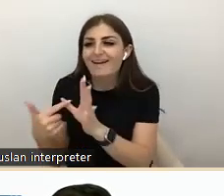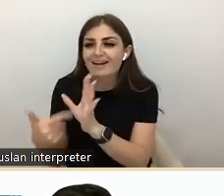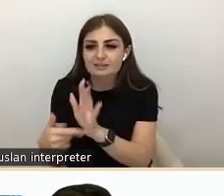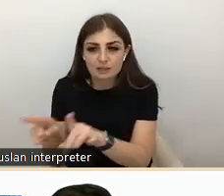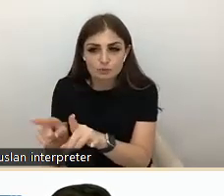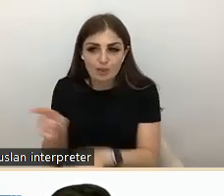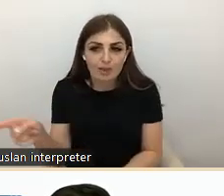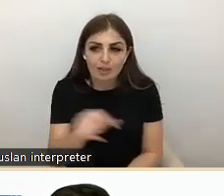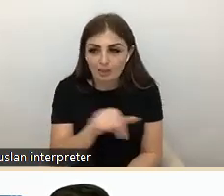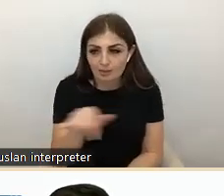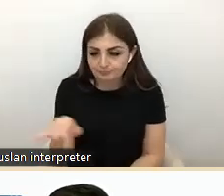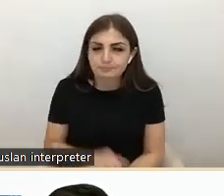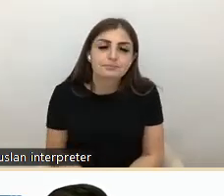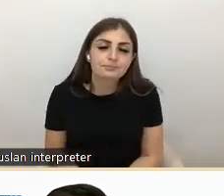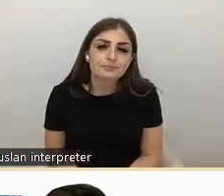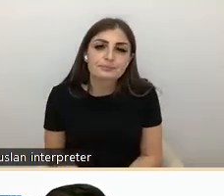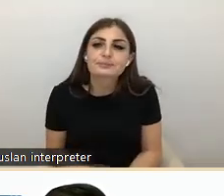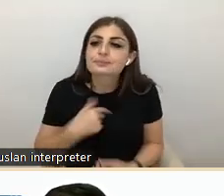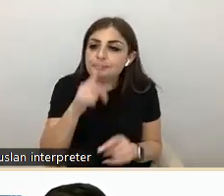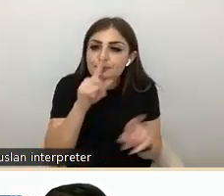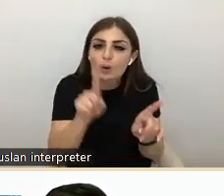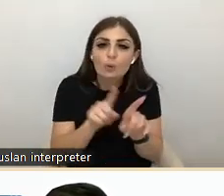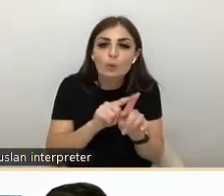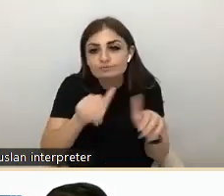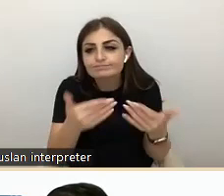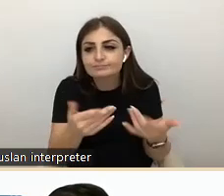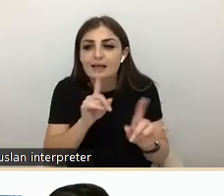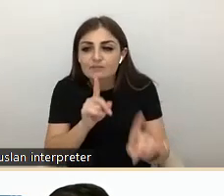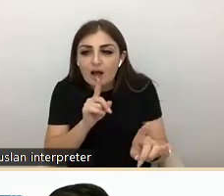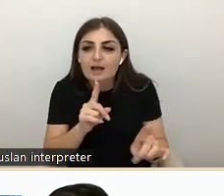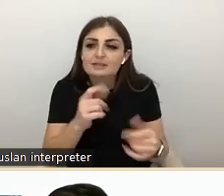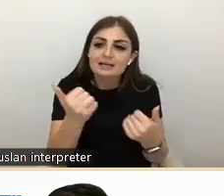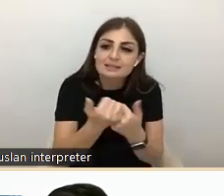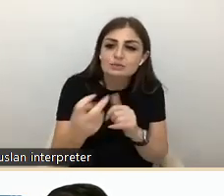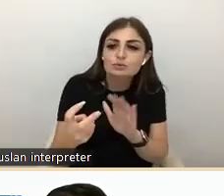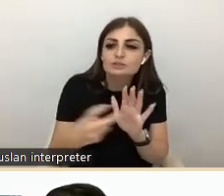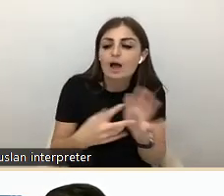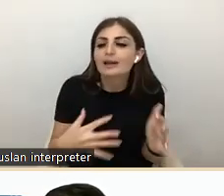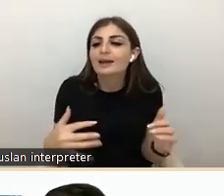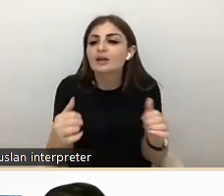We can also provide advice and assistance about signing an agreement with the agency,